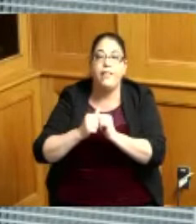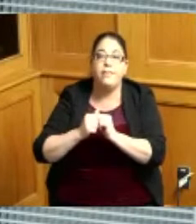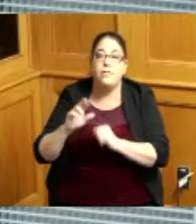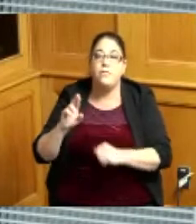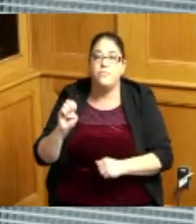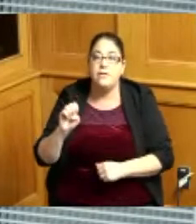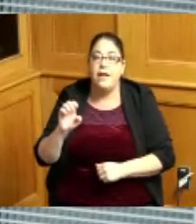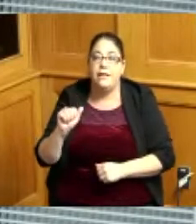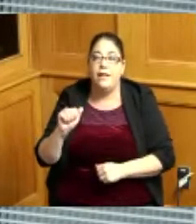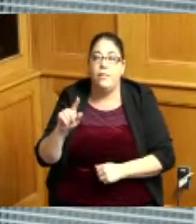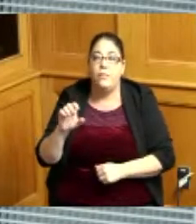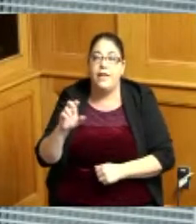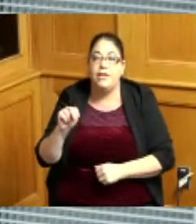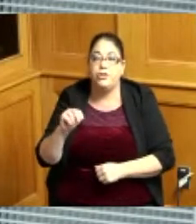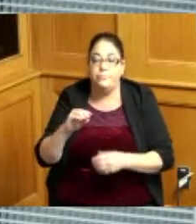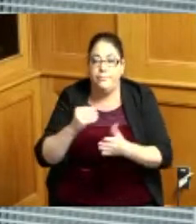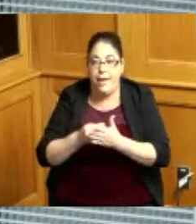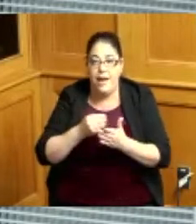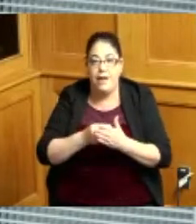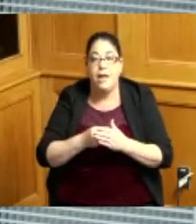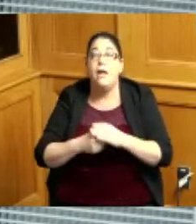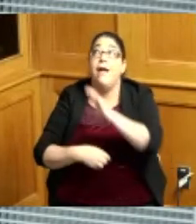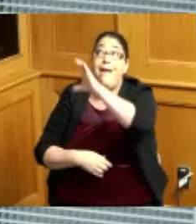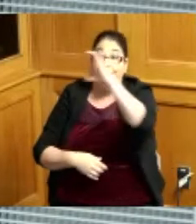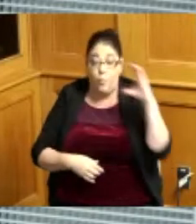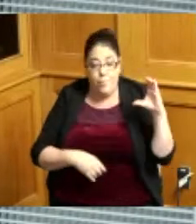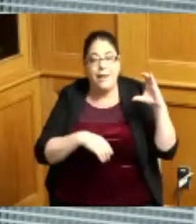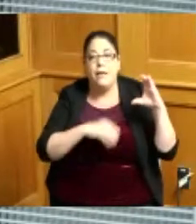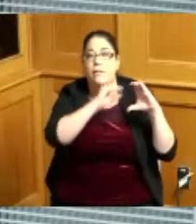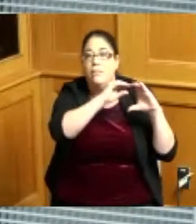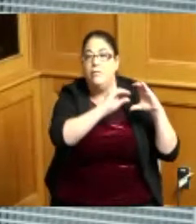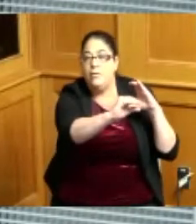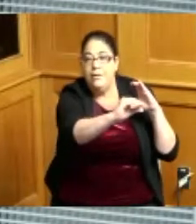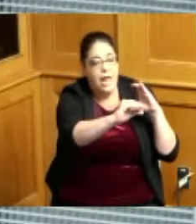currently just so you have a better picture of sort of what our spin rate is and what